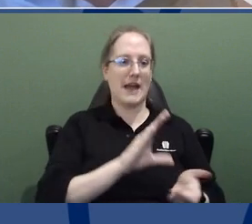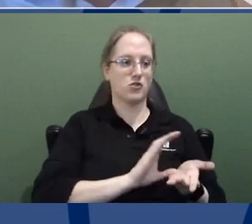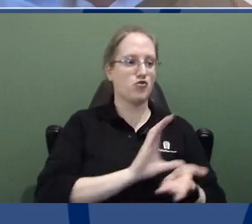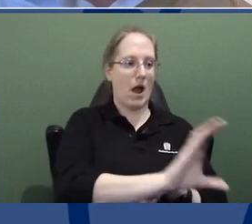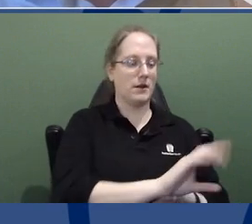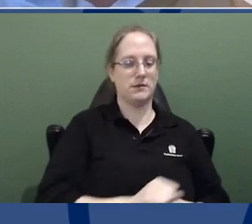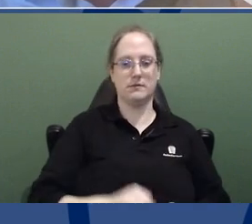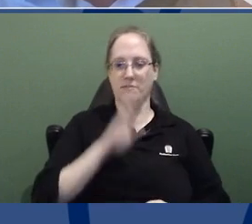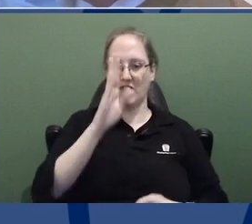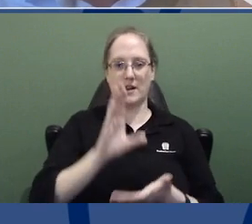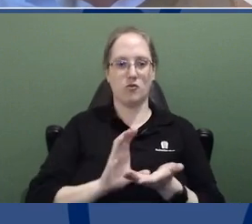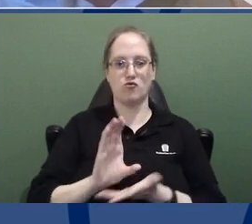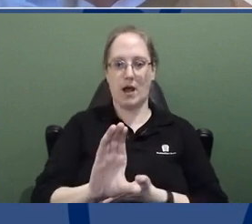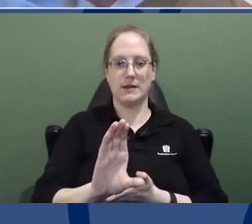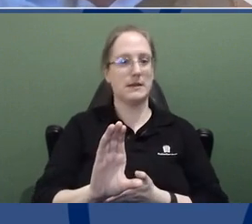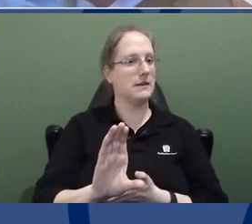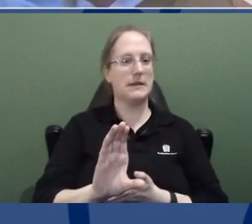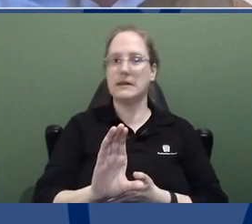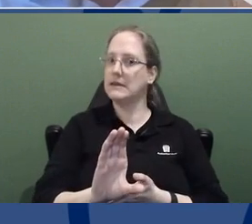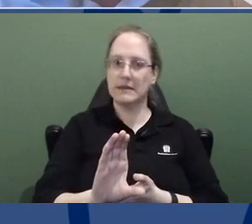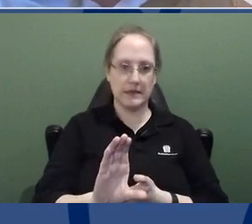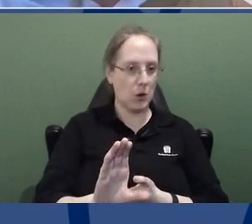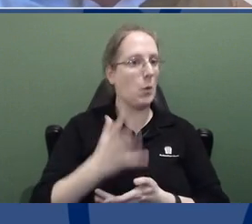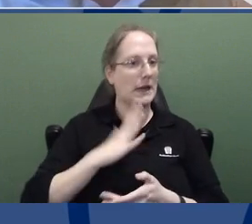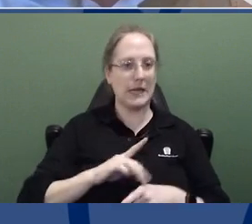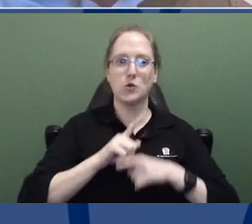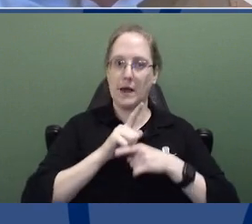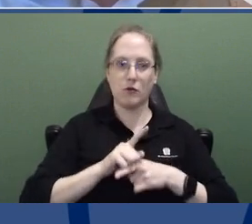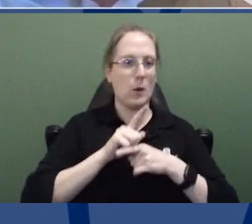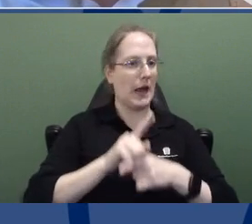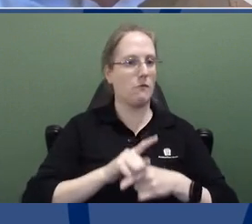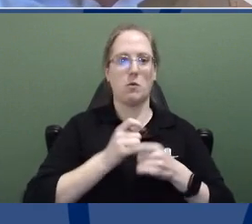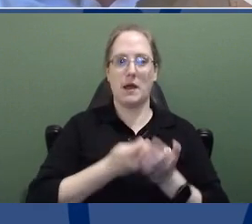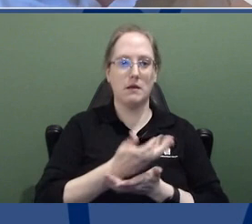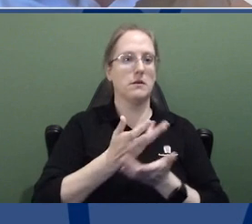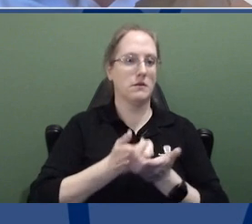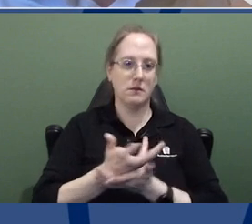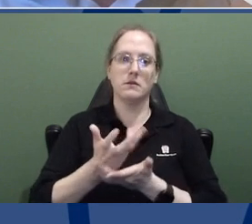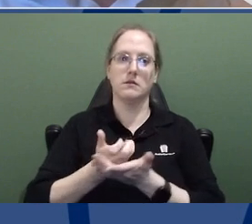week to week ongoing support to ensure that businesses were able to survive, and so we've